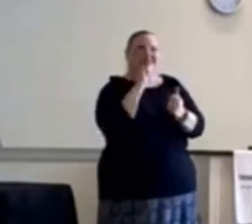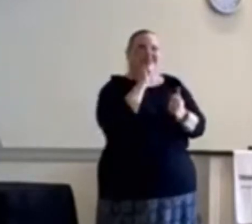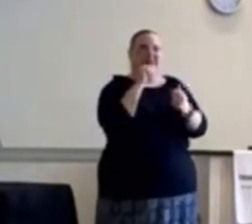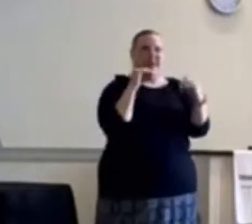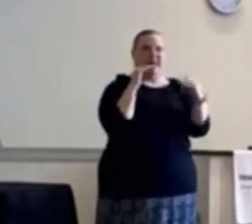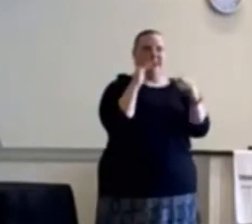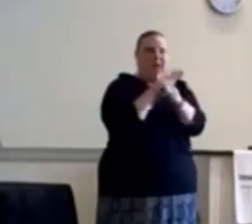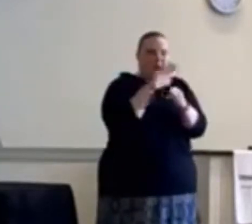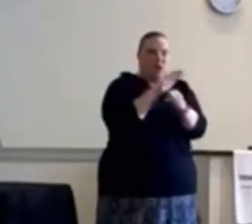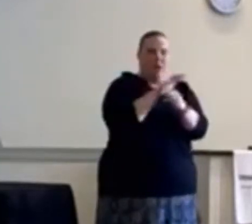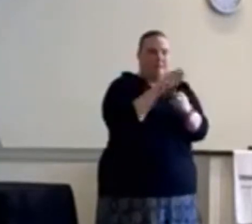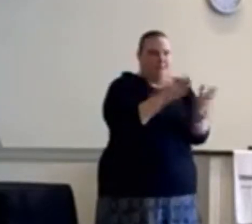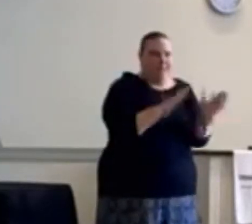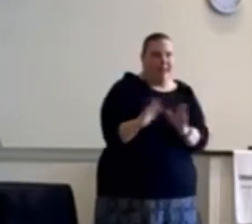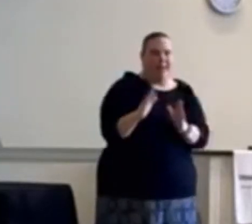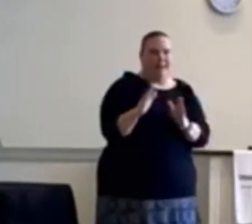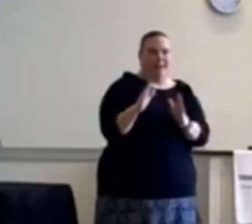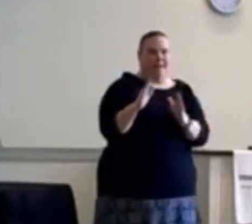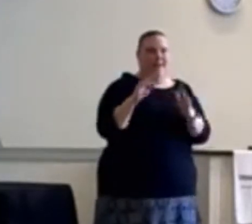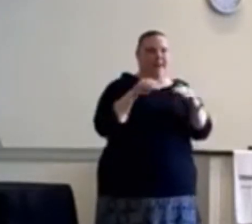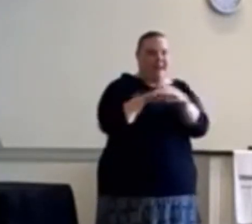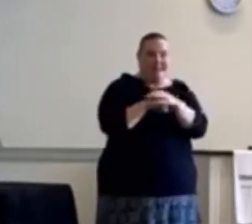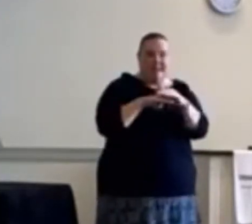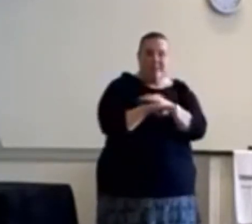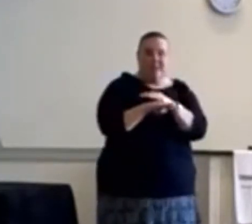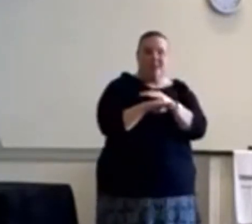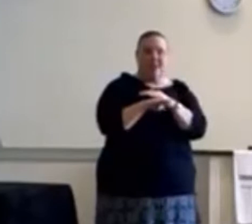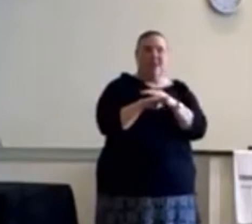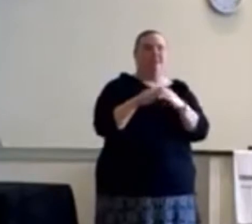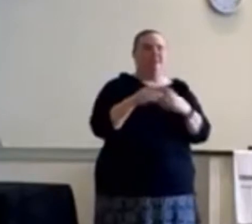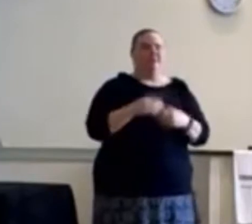preparedness, and accessibility. This includes people who may require